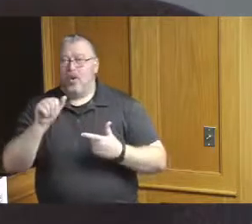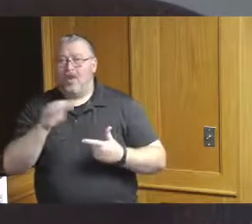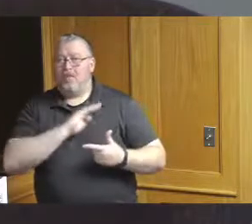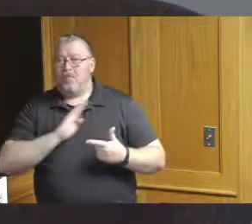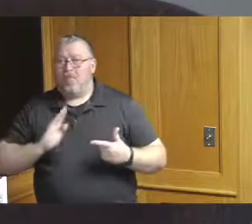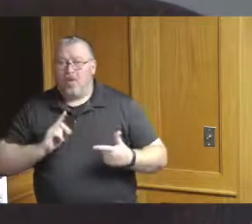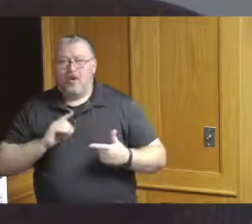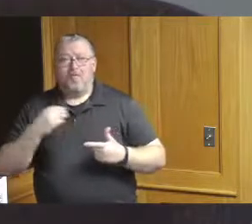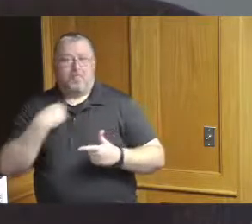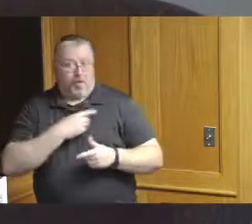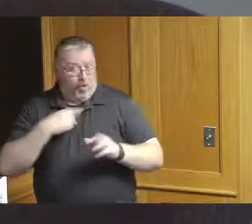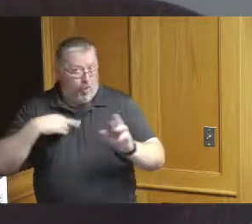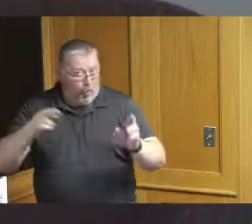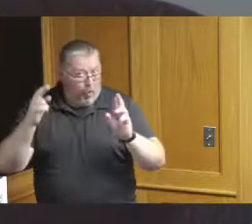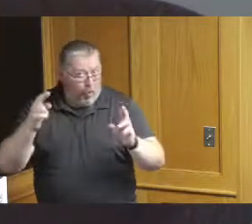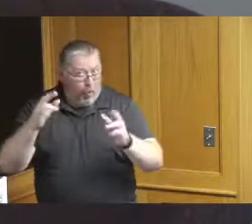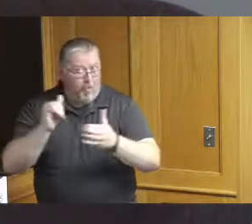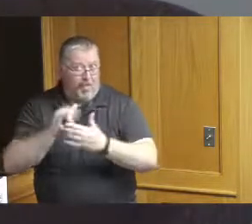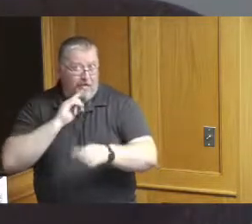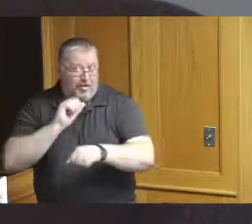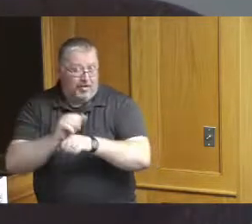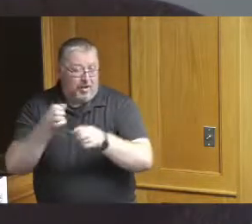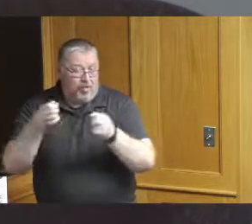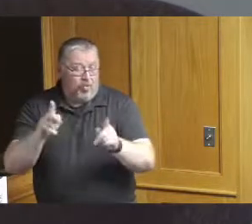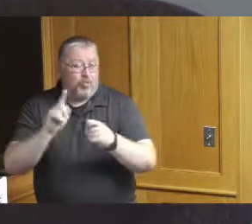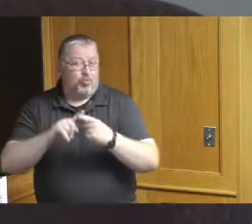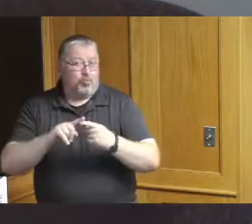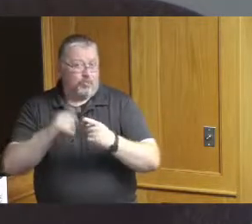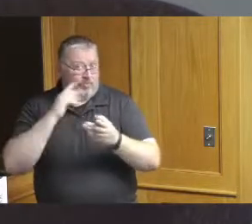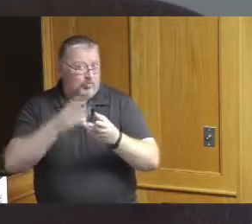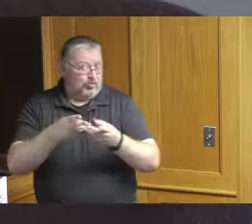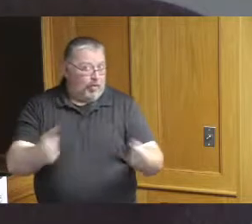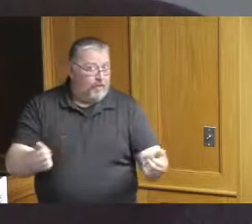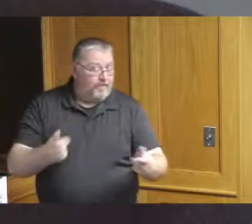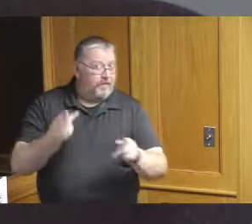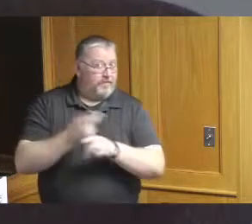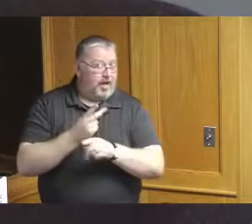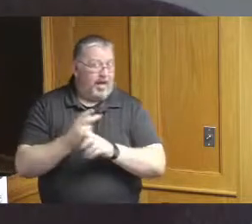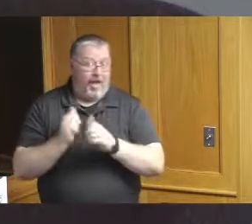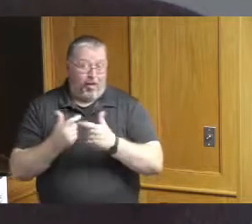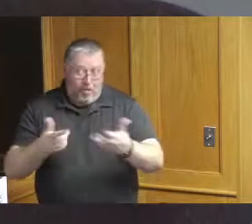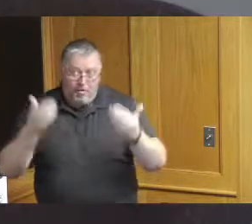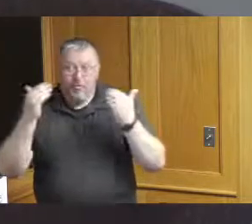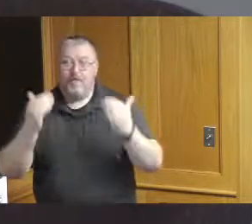i hope that's an opportunity to figure this out and move something forward I'm not involved in